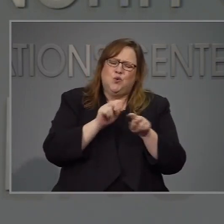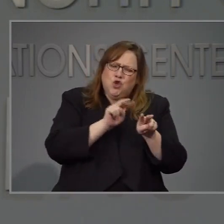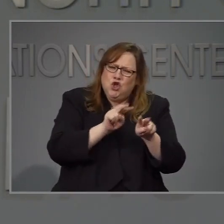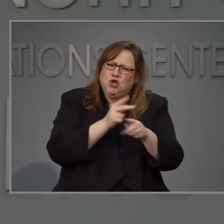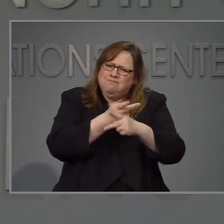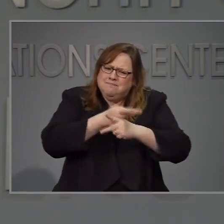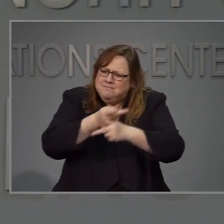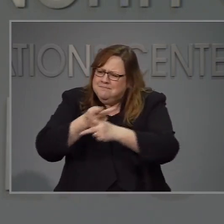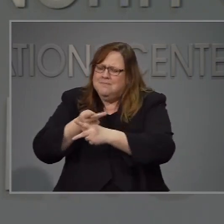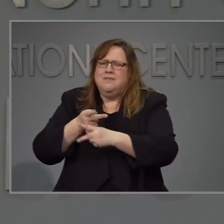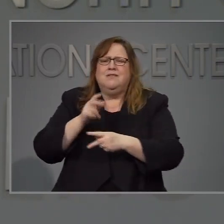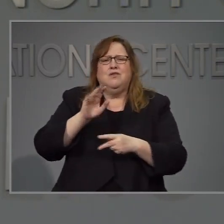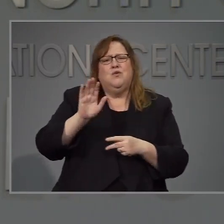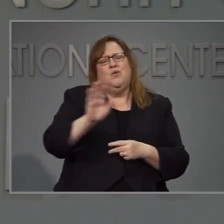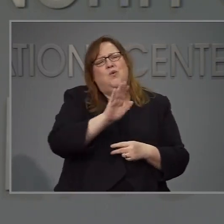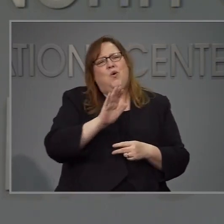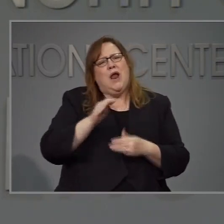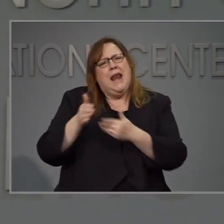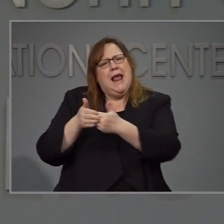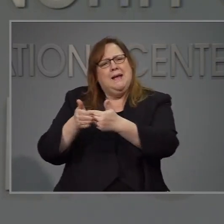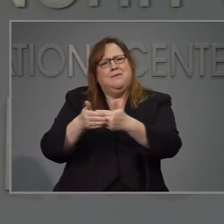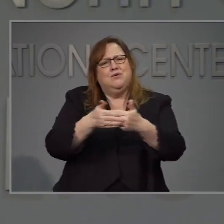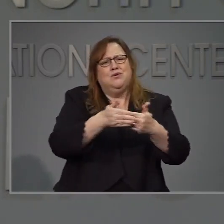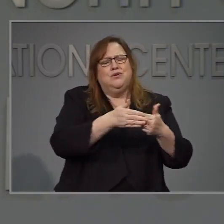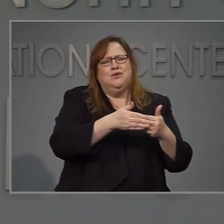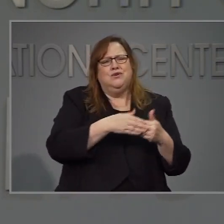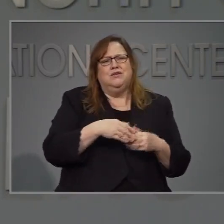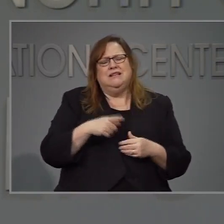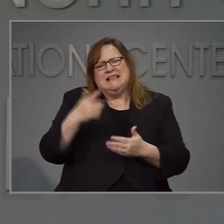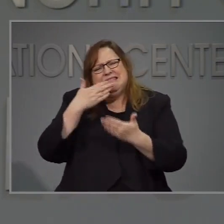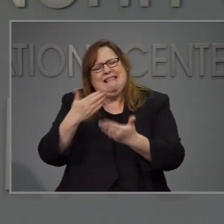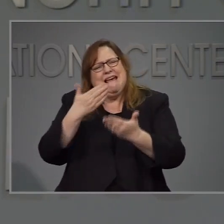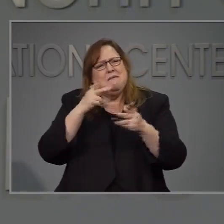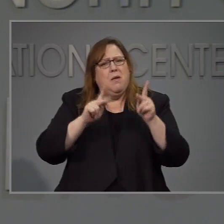THEY WEIGH HOW TO BEST SERVE THEIR CUSTOMERS AND TO STAY SAFE. WE OWE THAT TO THEM. AND LET'S KEEP LOOKING OUT FOR